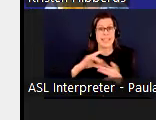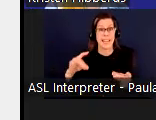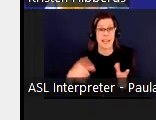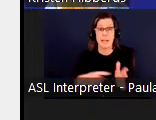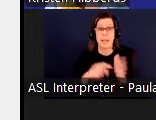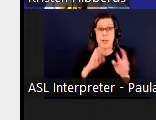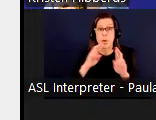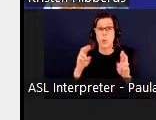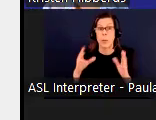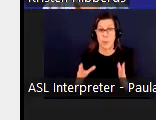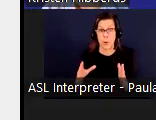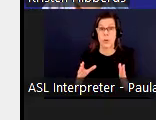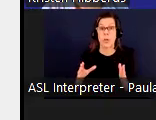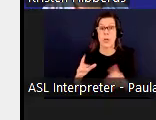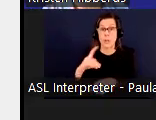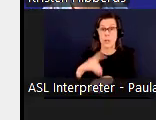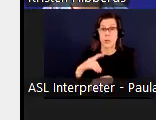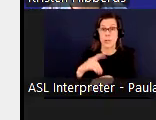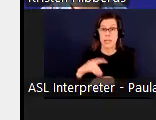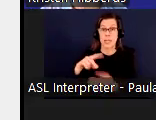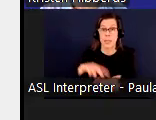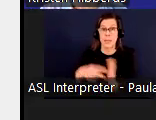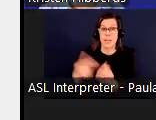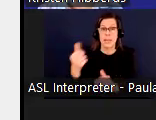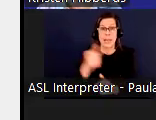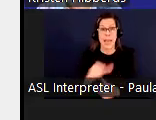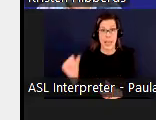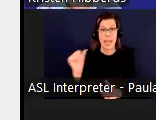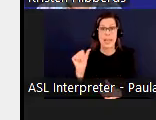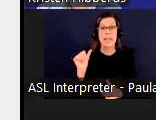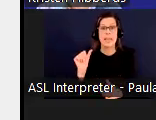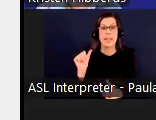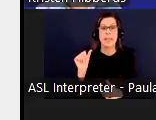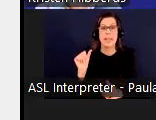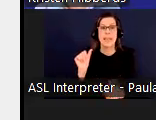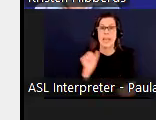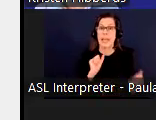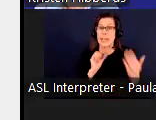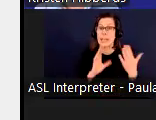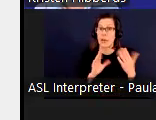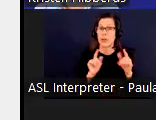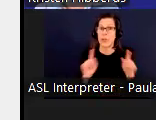reporter duties refer to anyone encounters in the course of their professional duty.